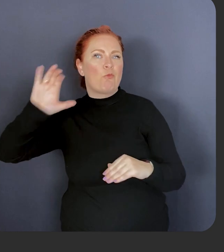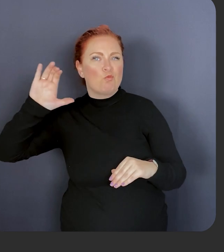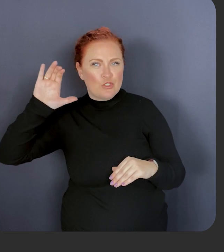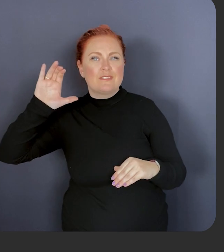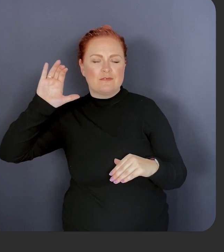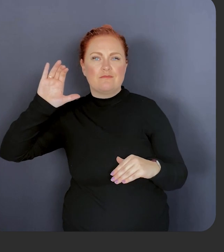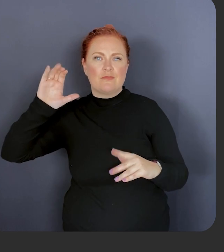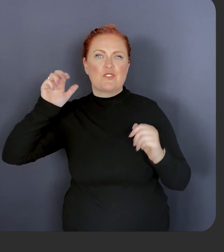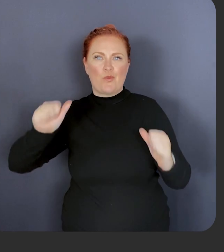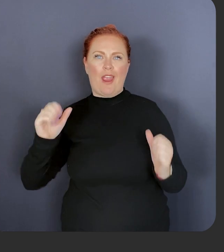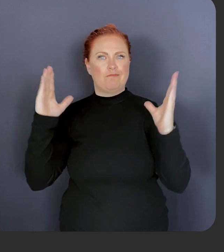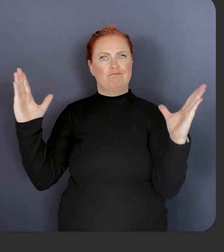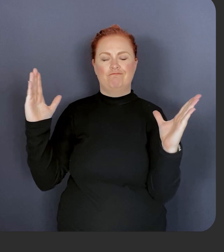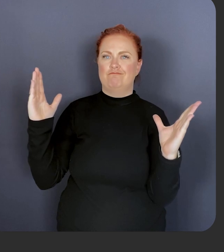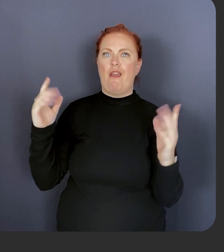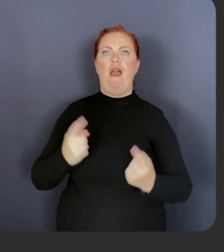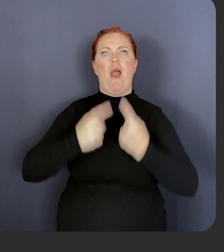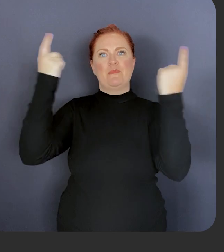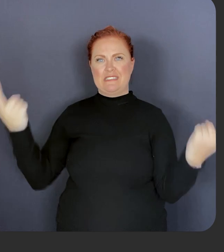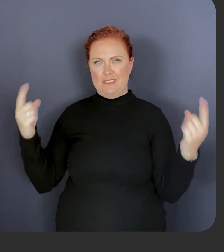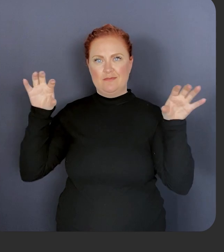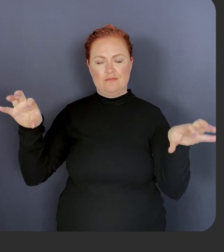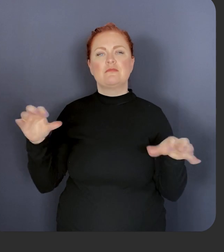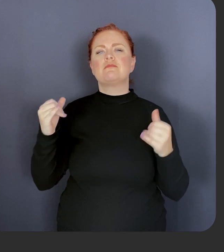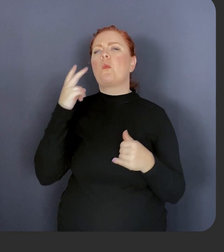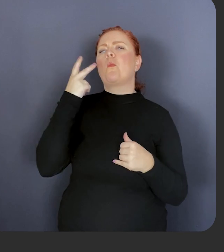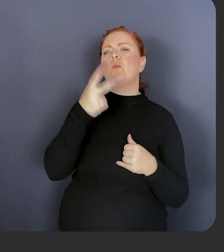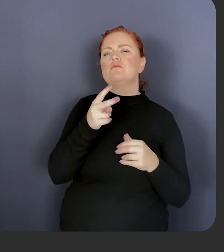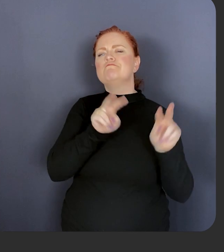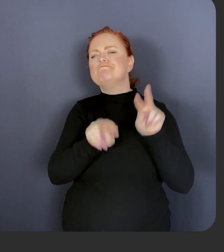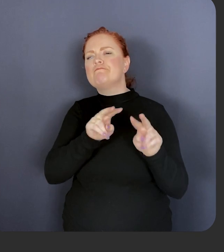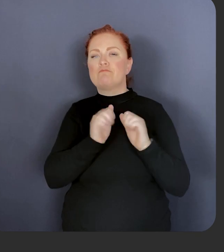and go the furthest away that I can and go back and see how that changes it.